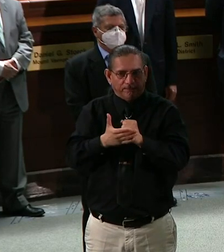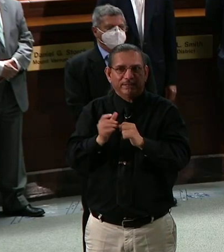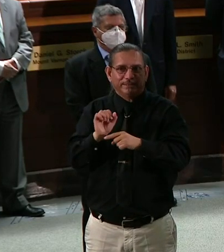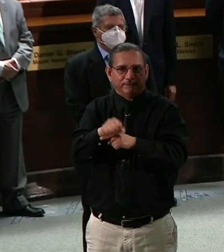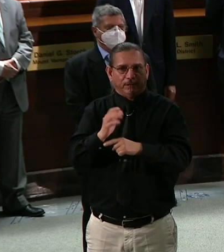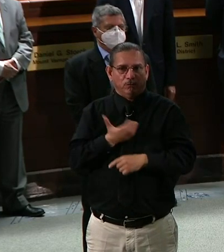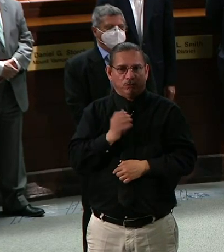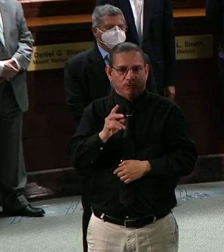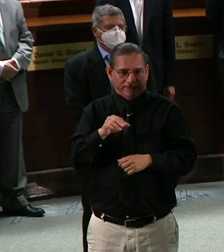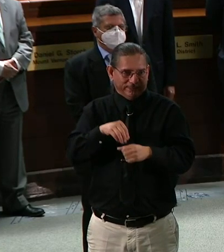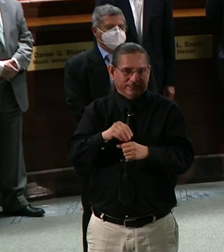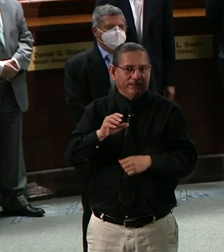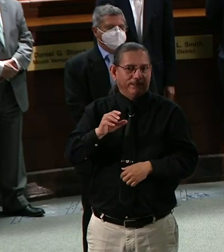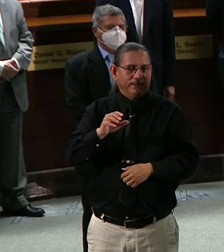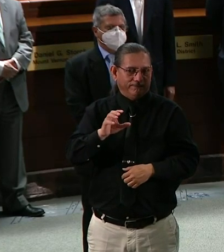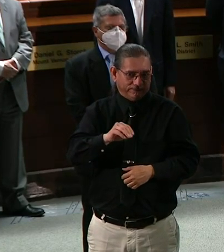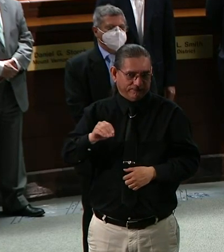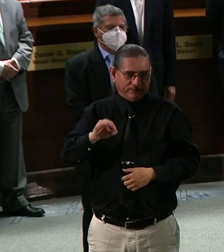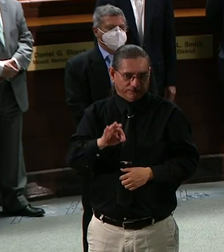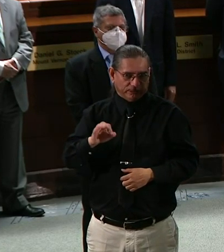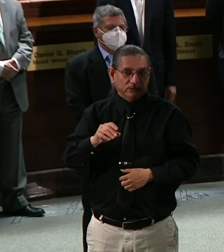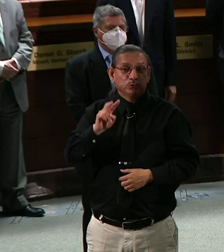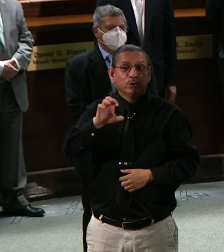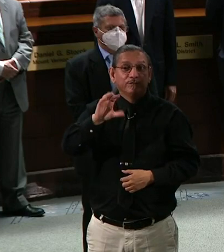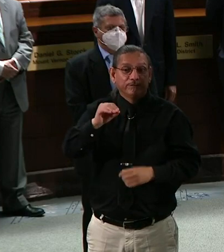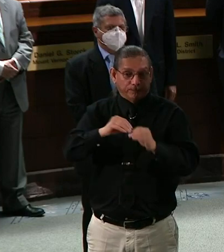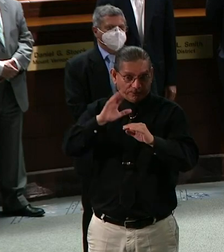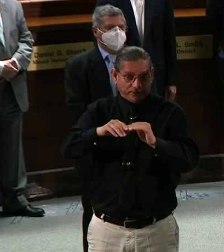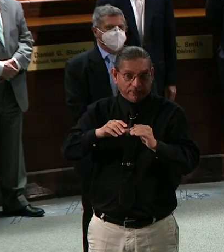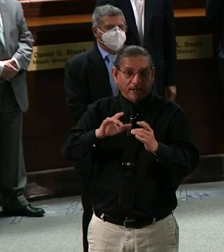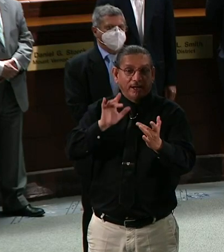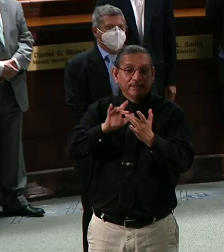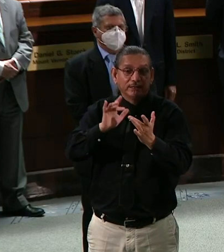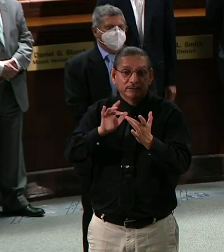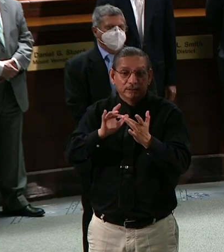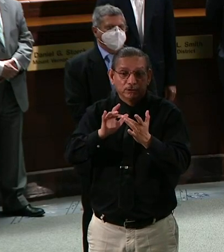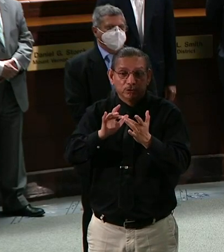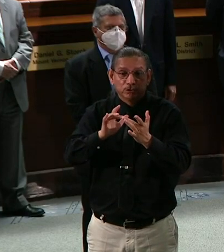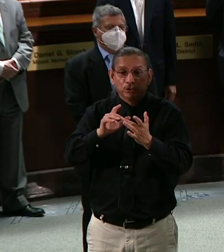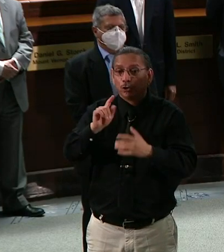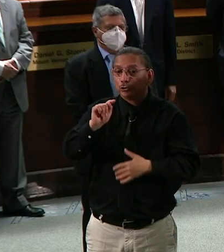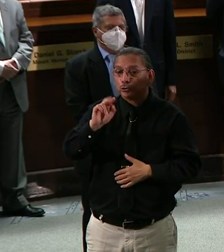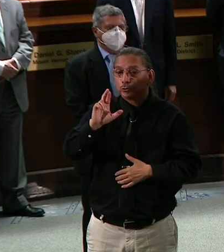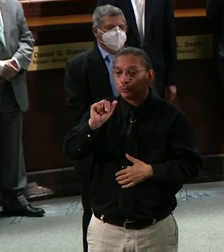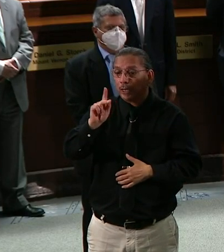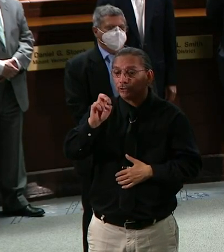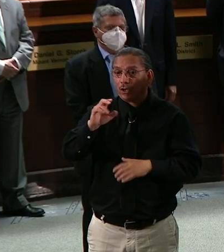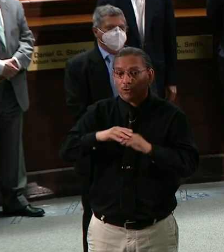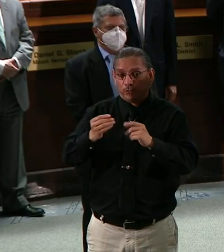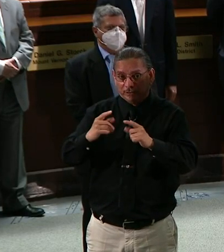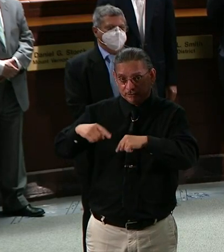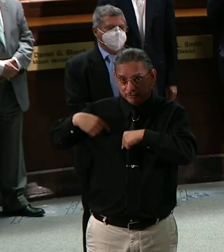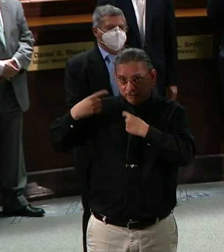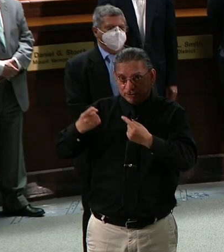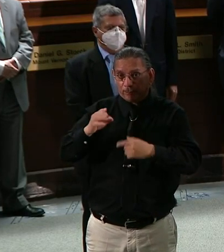DEFEAT THIS VIPER. IN FAIRFAX COUNTY WE HAVE HAD TWO HUNDRED AND FIFTY CONTACT TRACERS ON